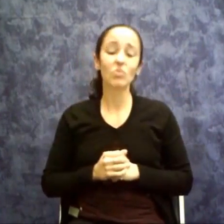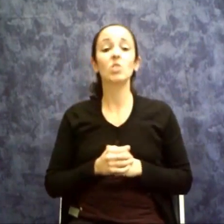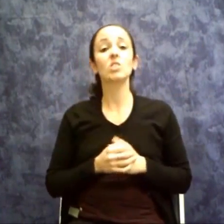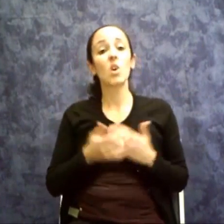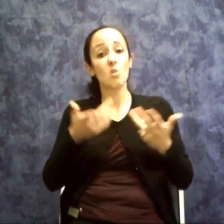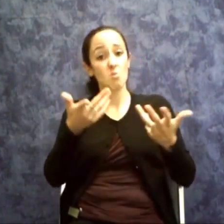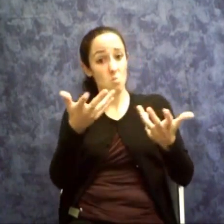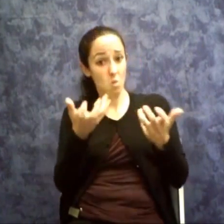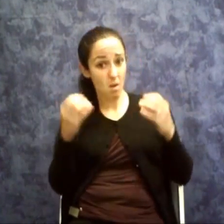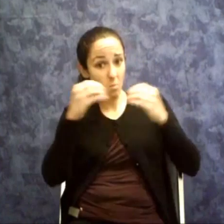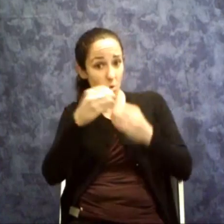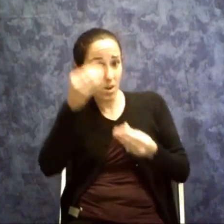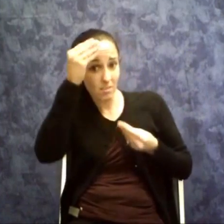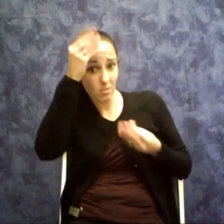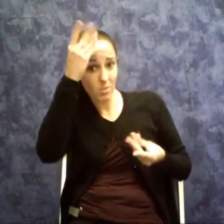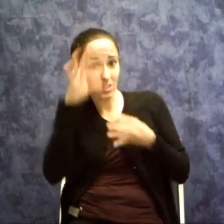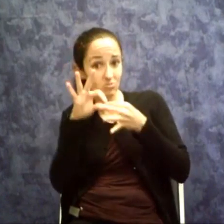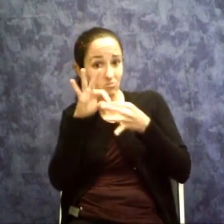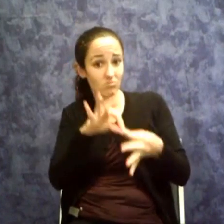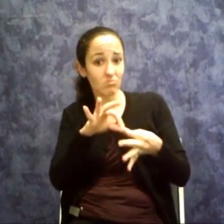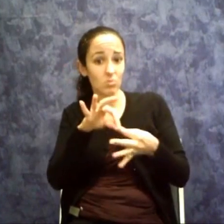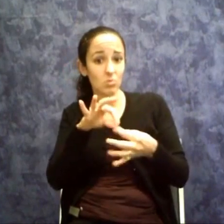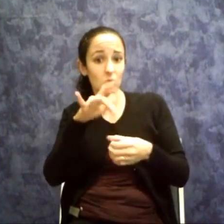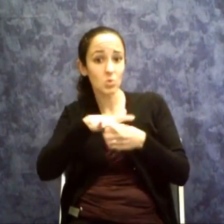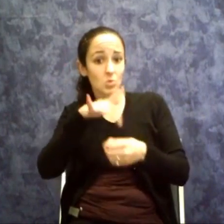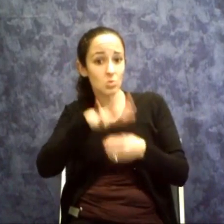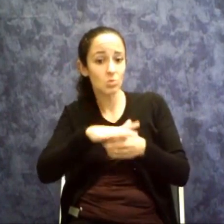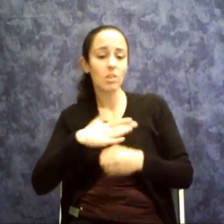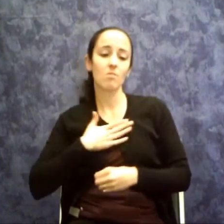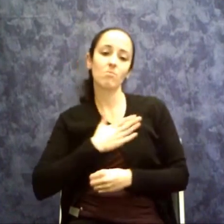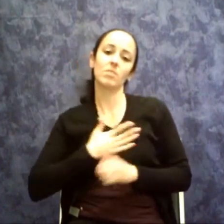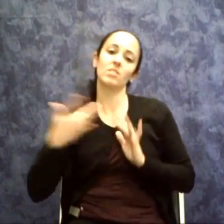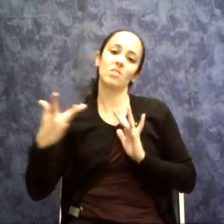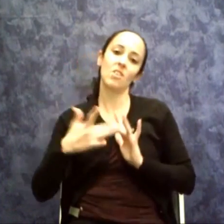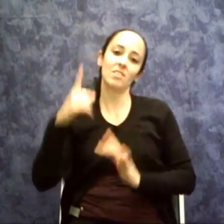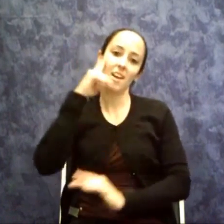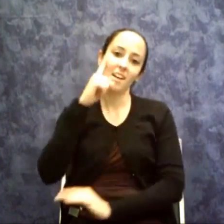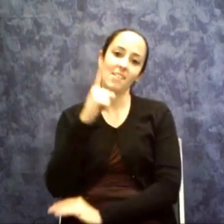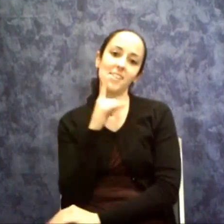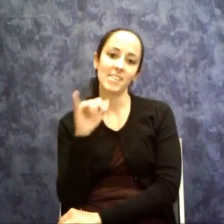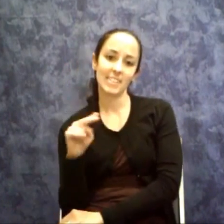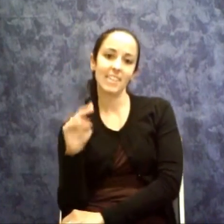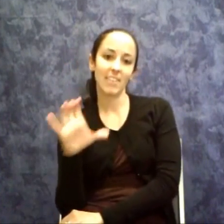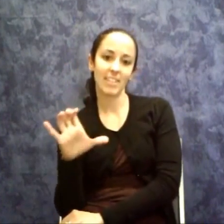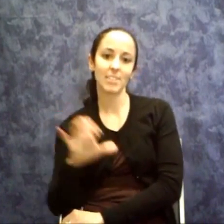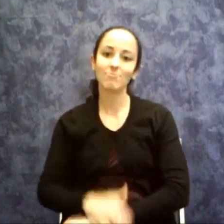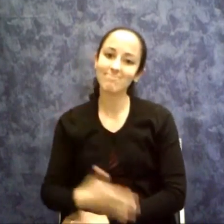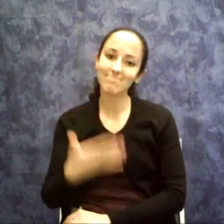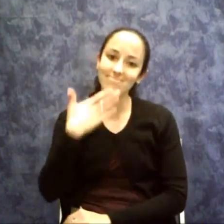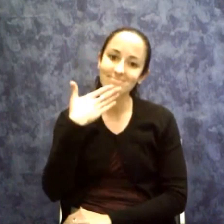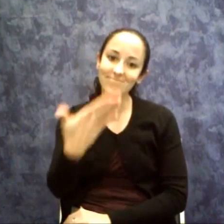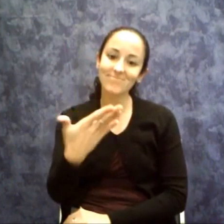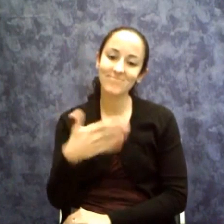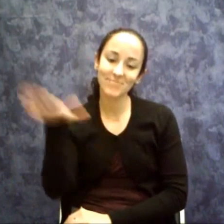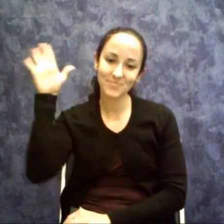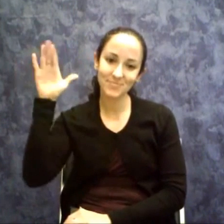If you’d like more information on soda, please contact DEAF, Inc. Thank you! Bye!